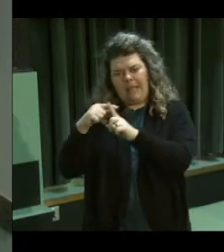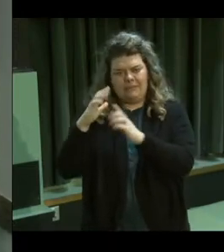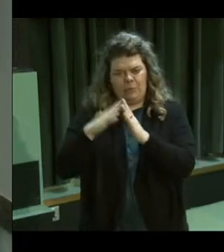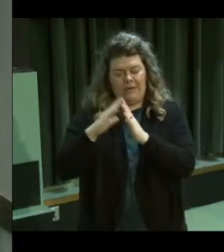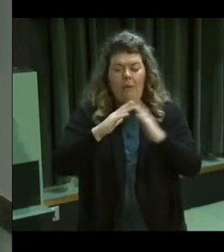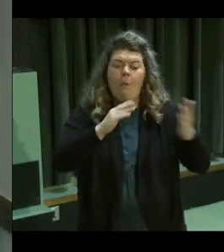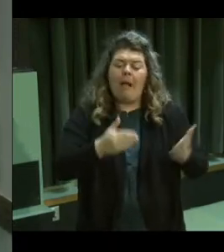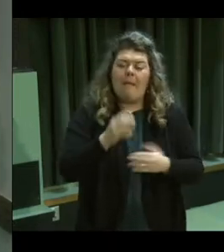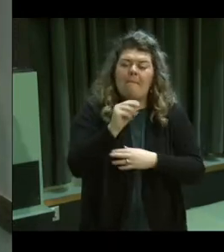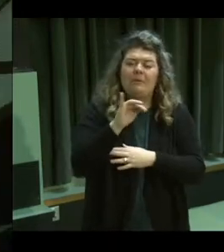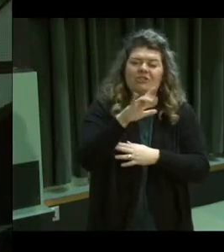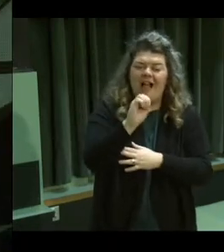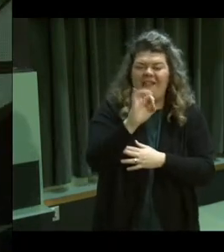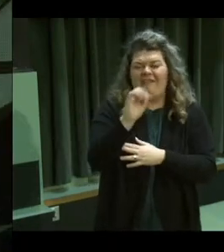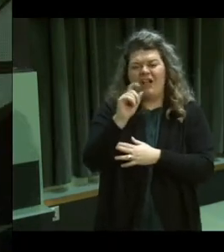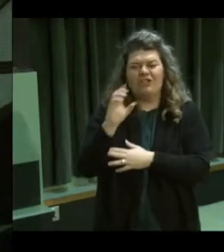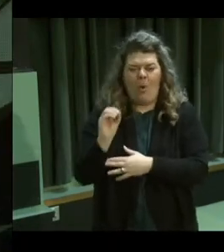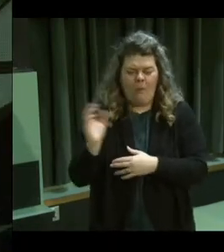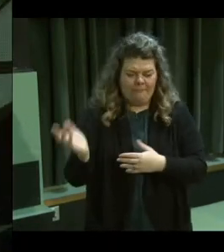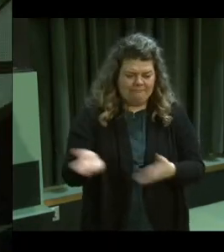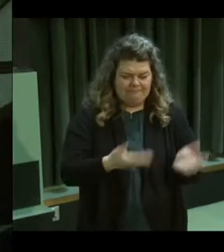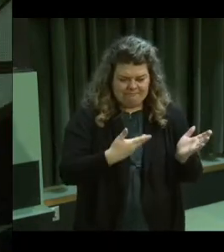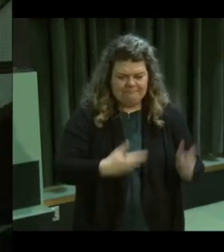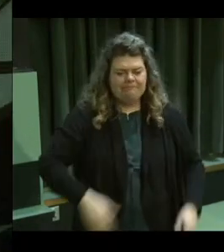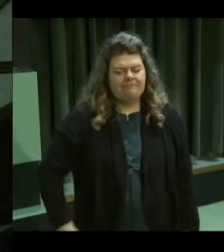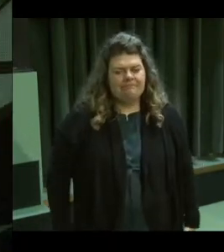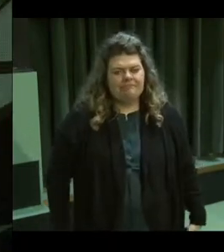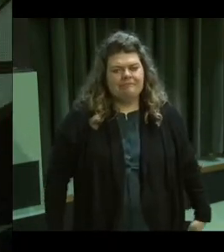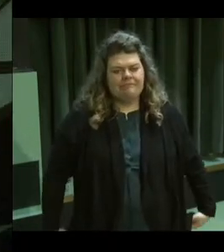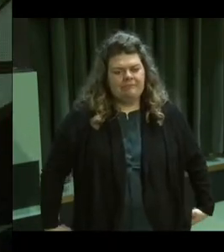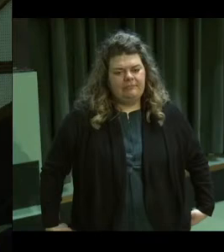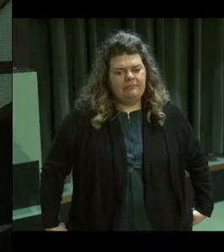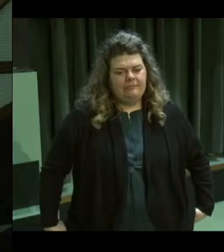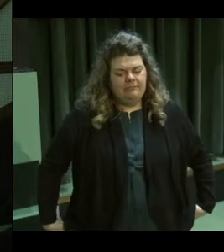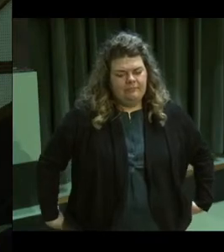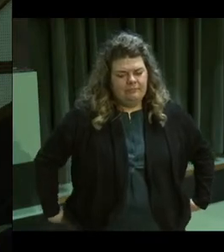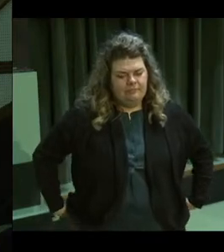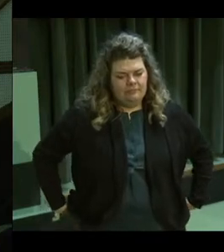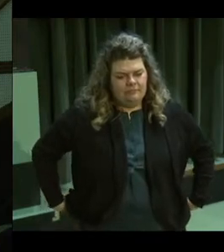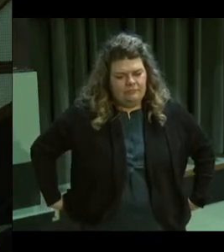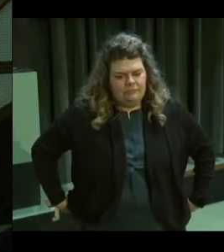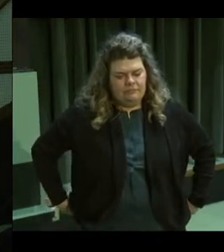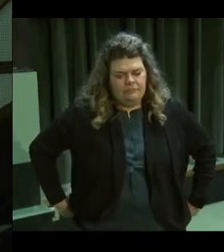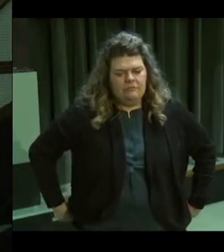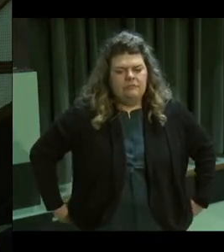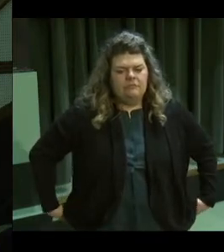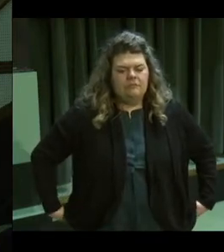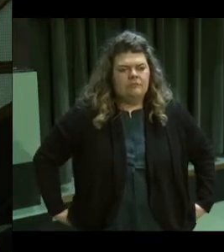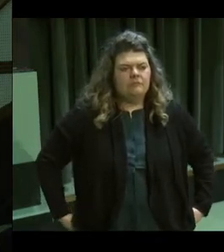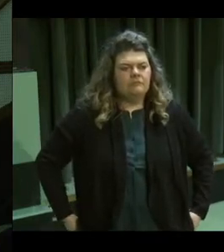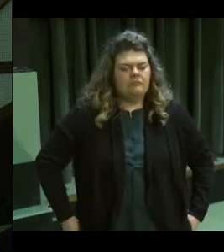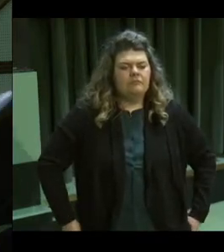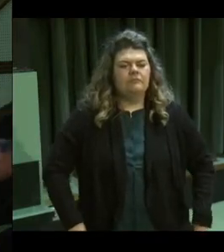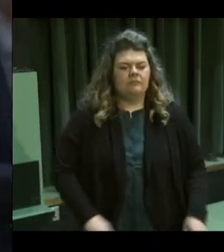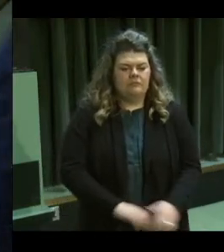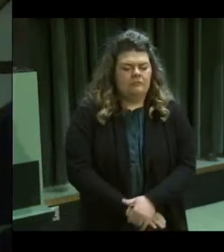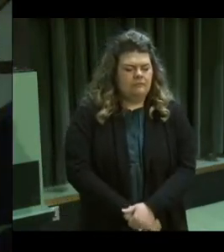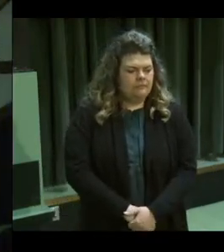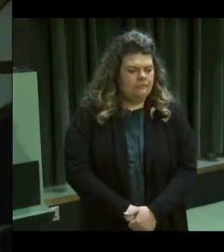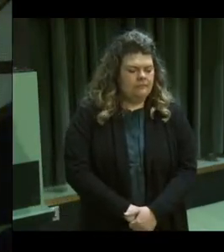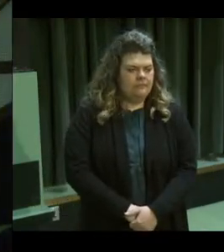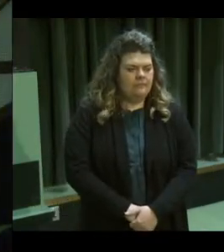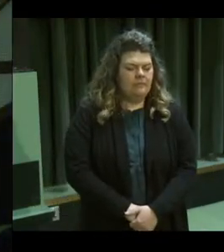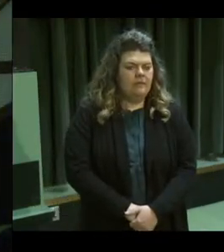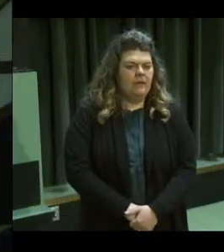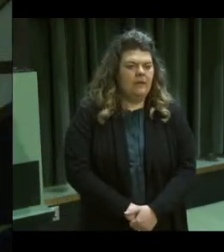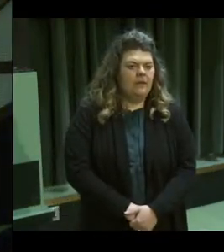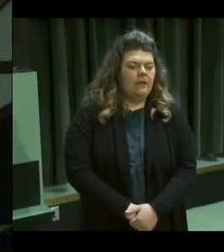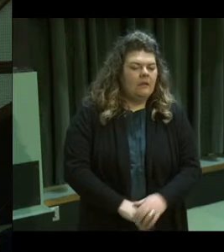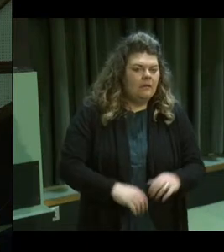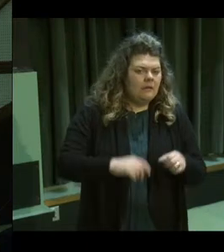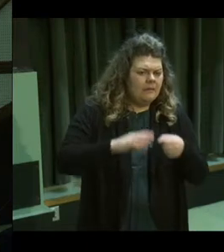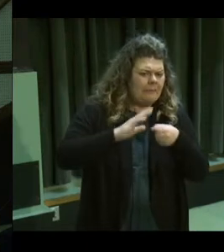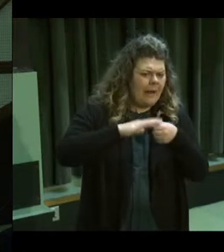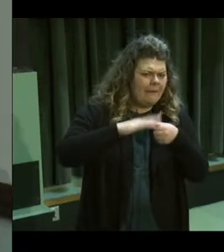welcoming Michelle Fecteau.